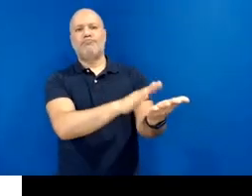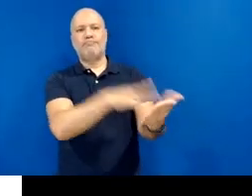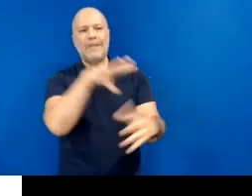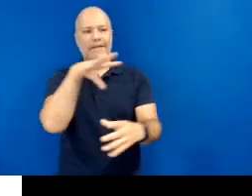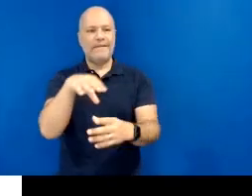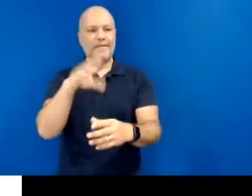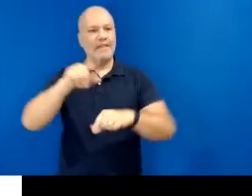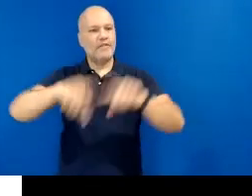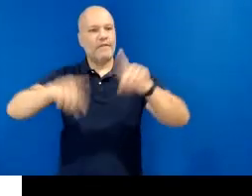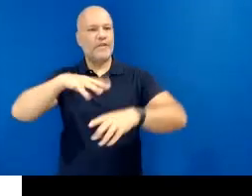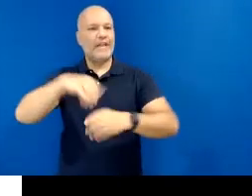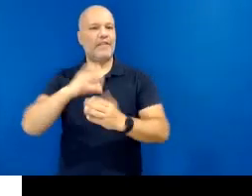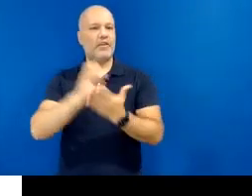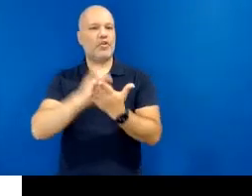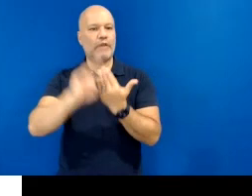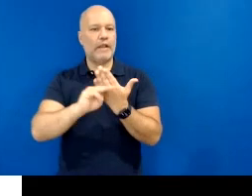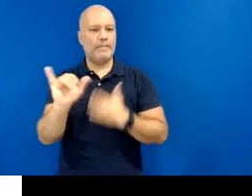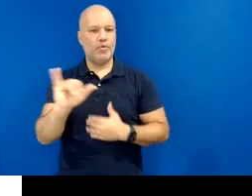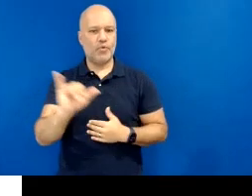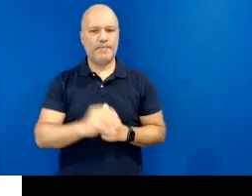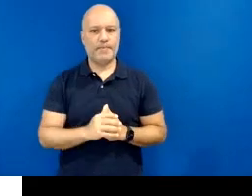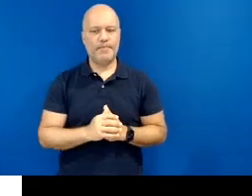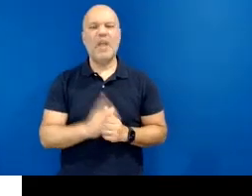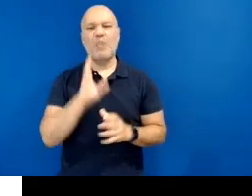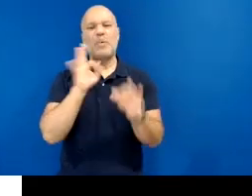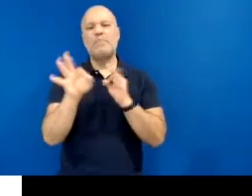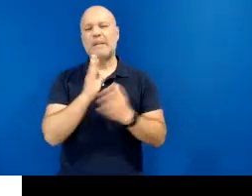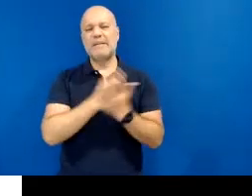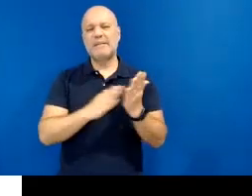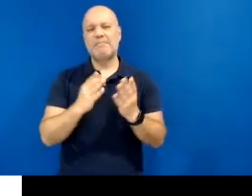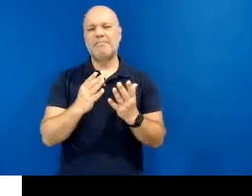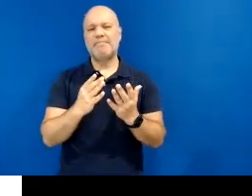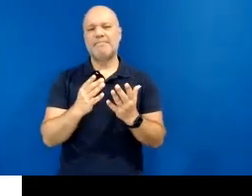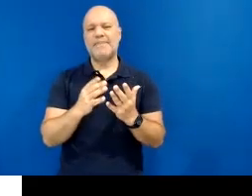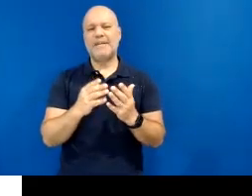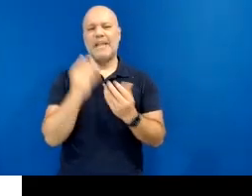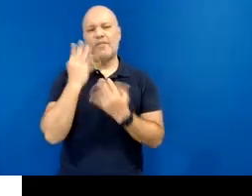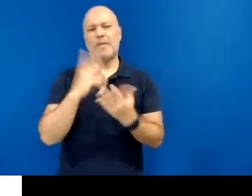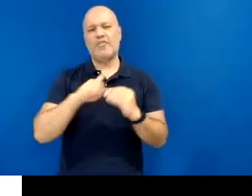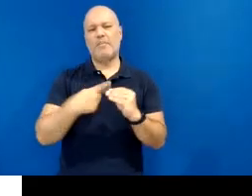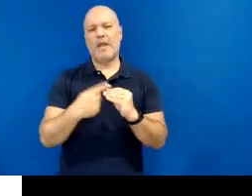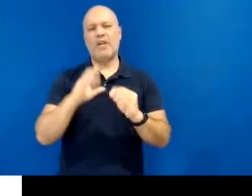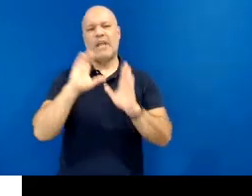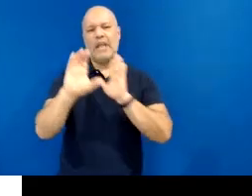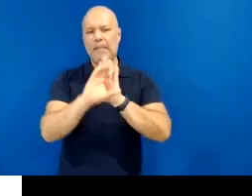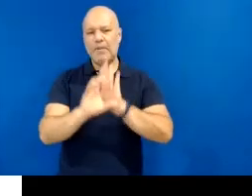We'll talk about images and case studies and so forth. And then finally, representational justice, right?